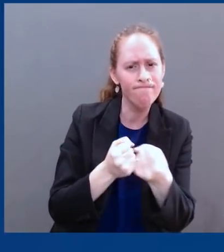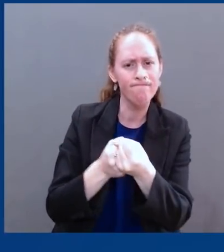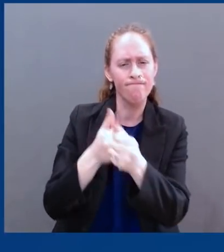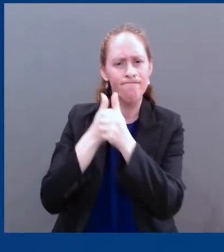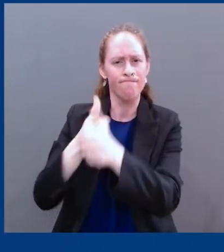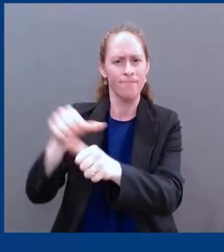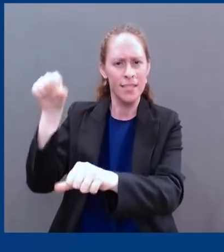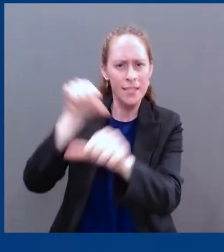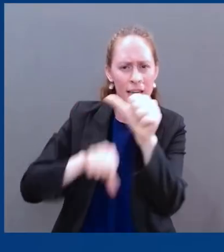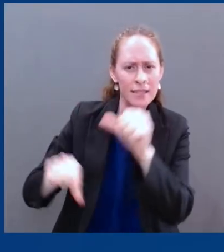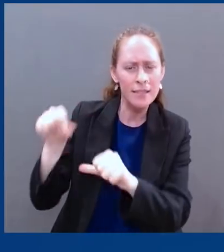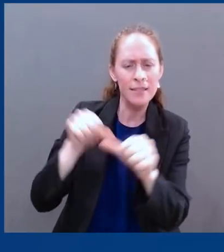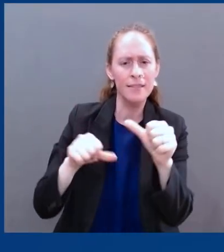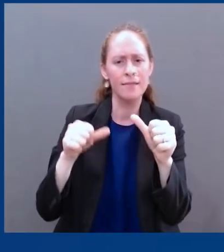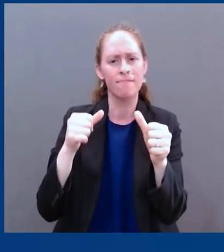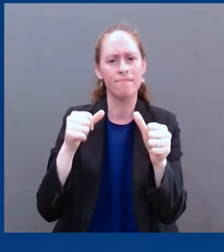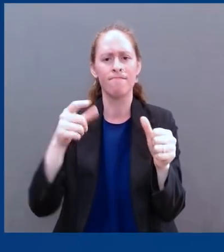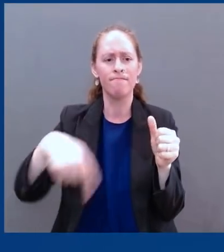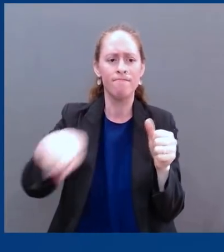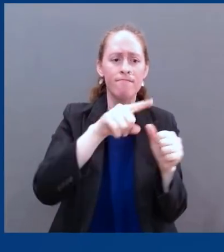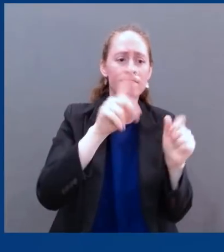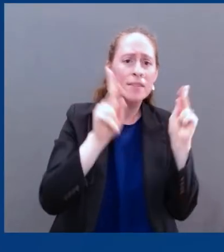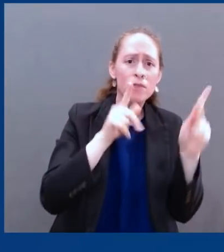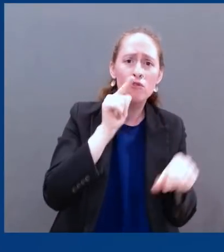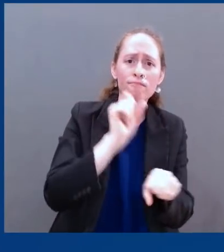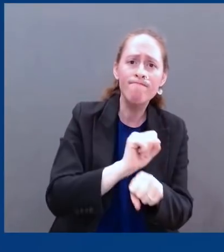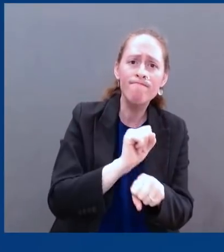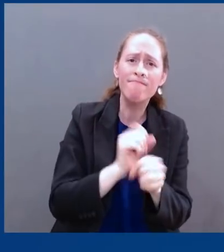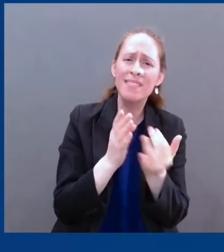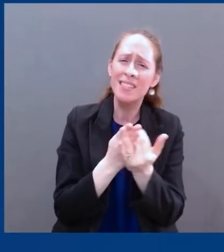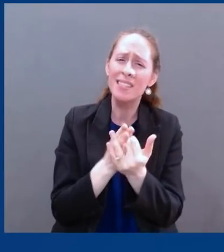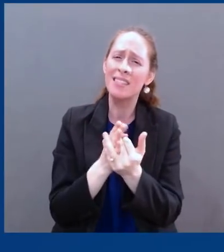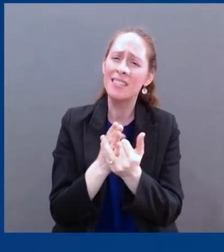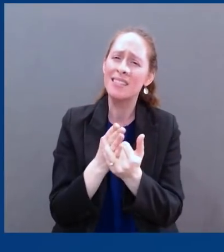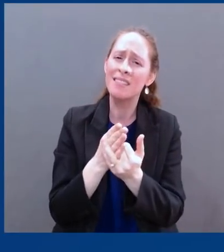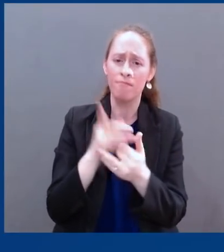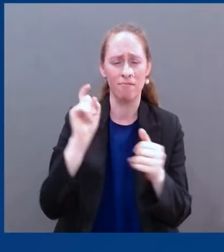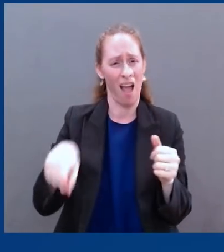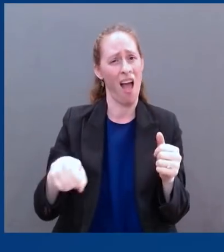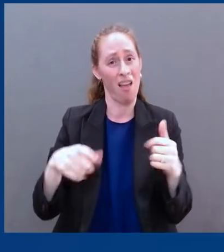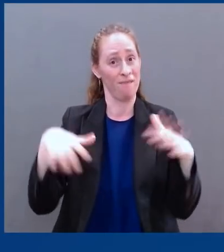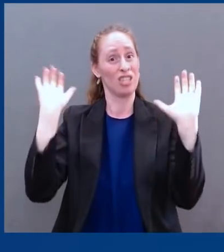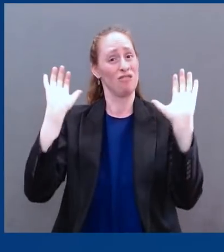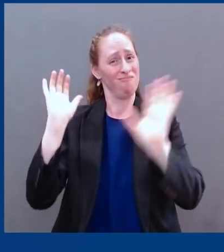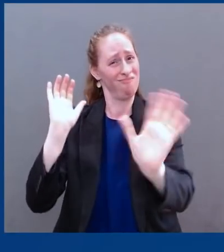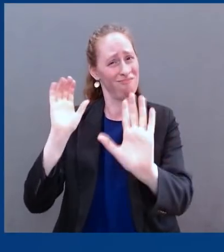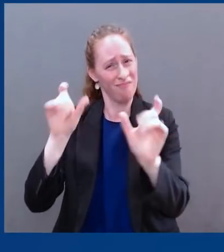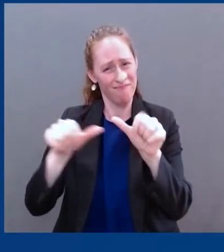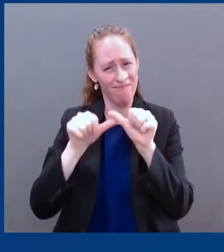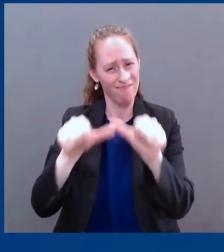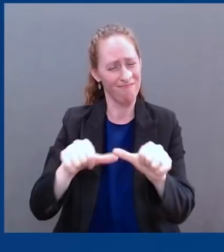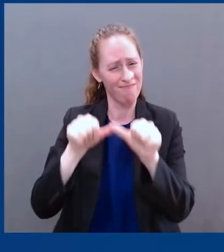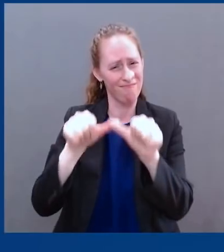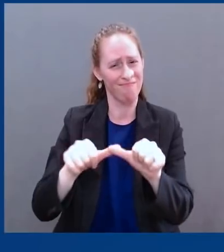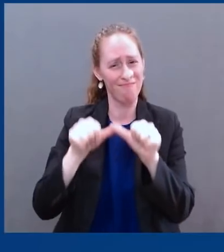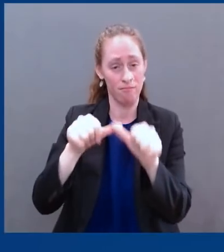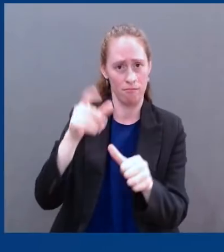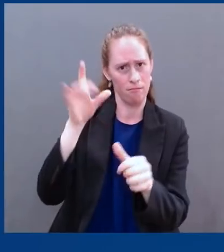and our families navigating this COVID world. We're prepared to execute the President's plan. We look forward to working with Congress,